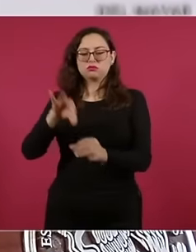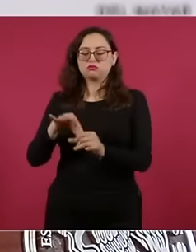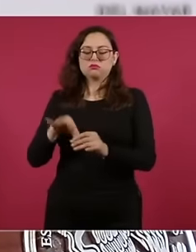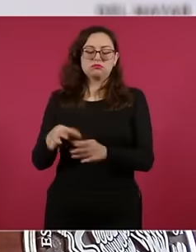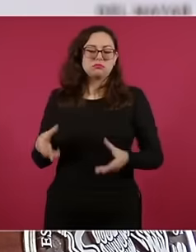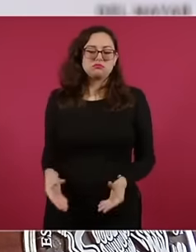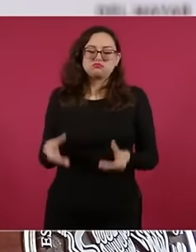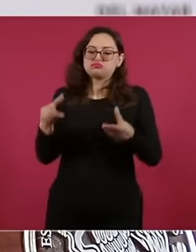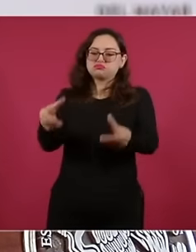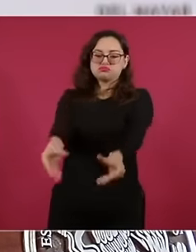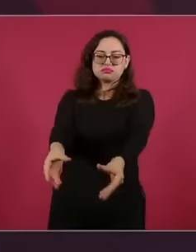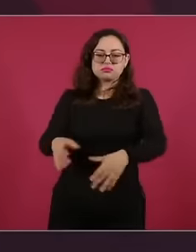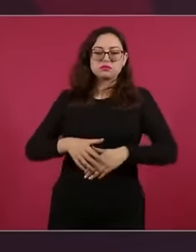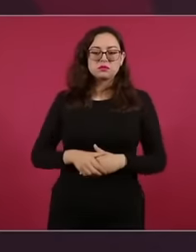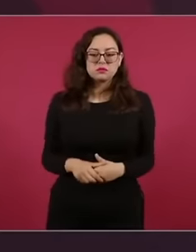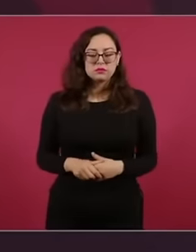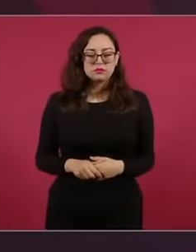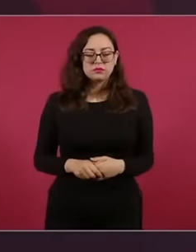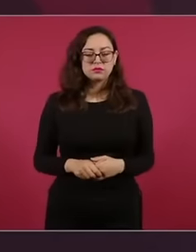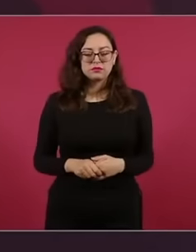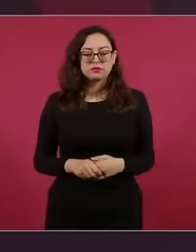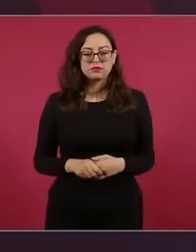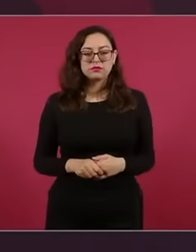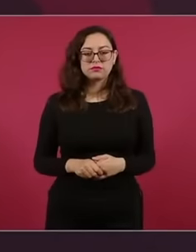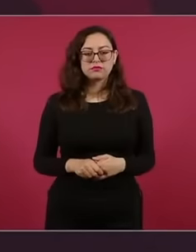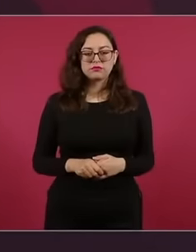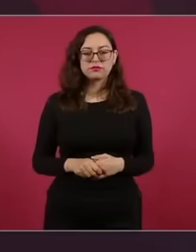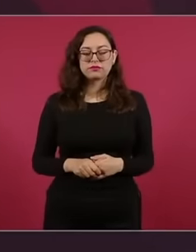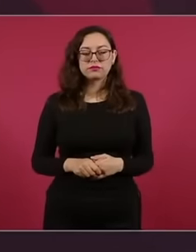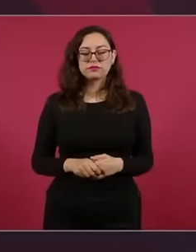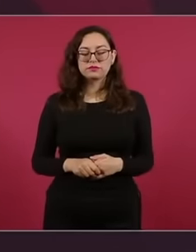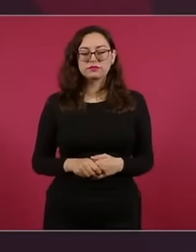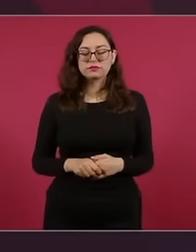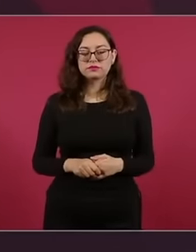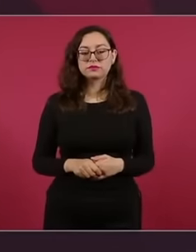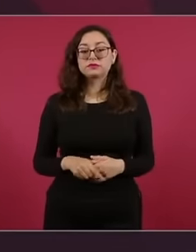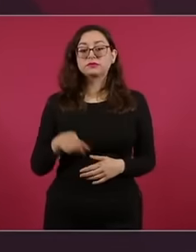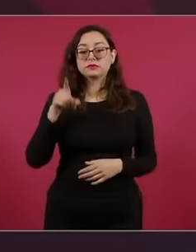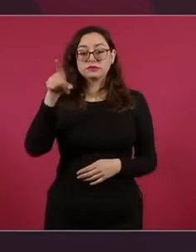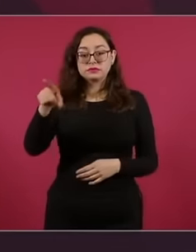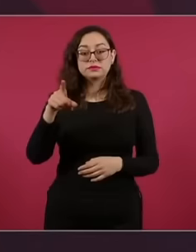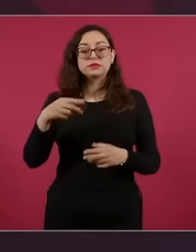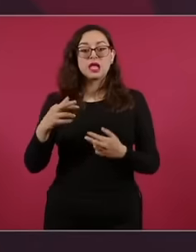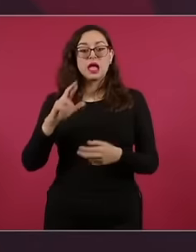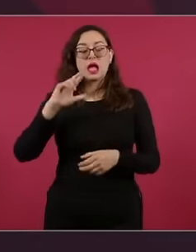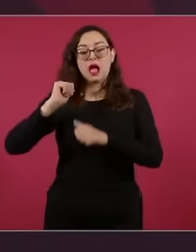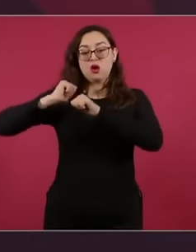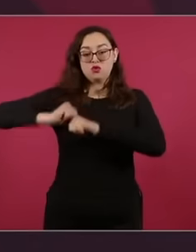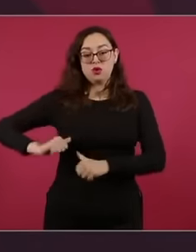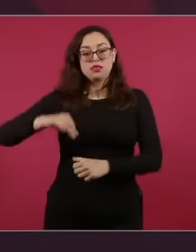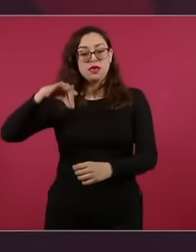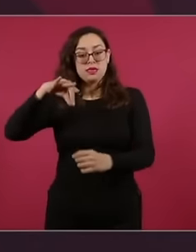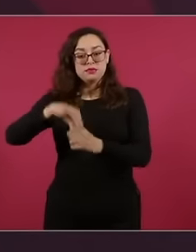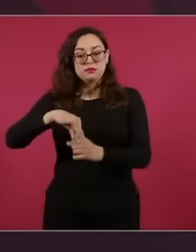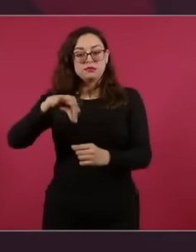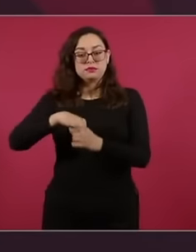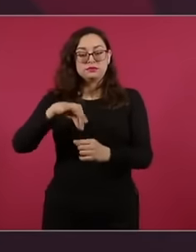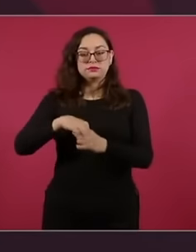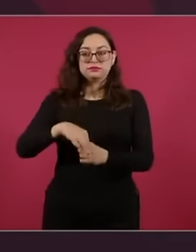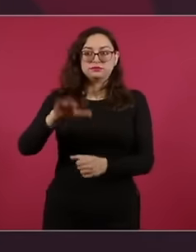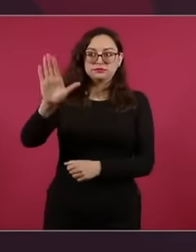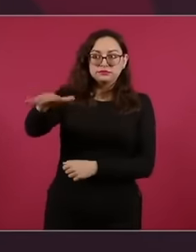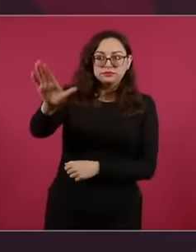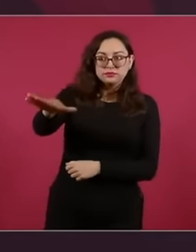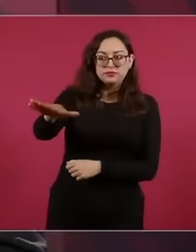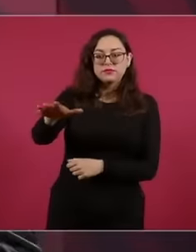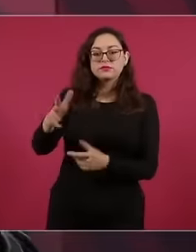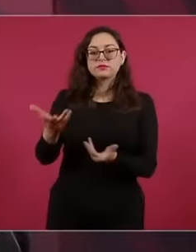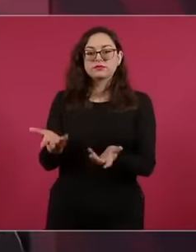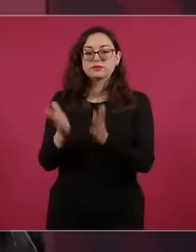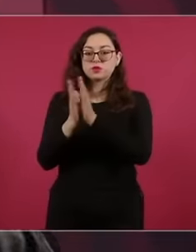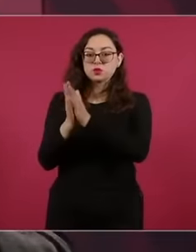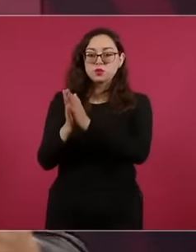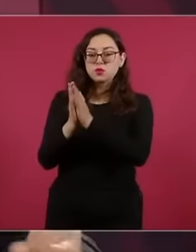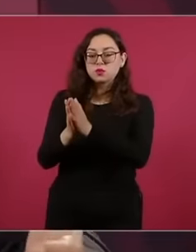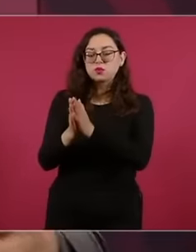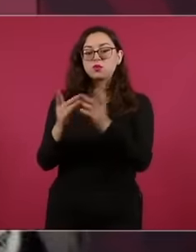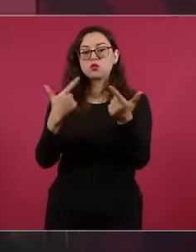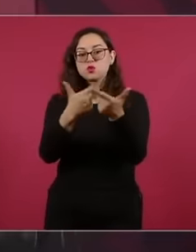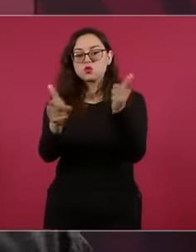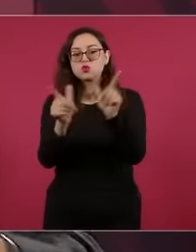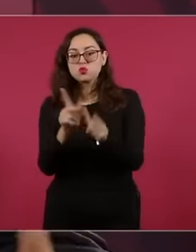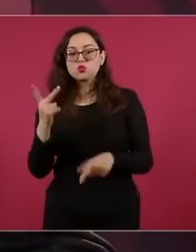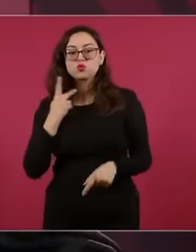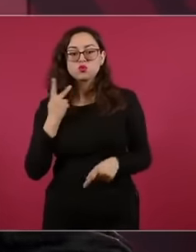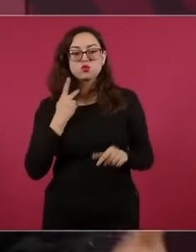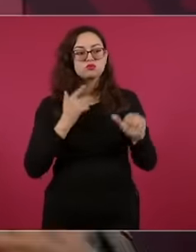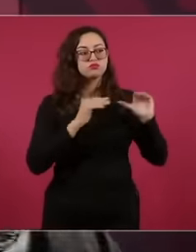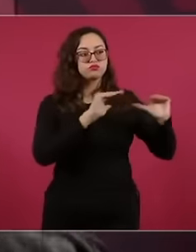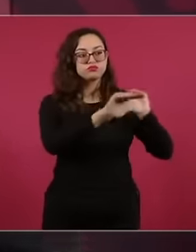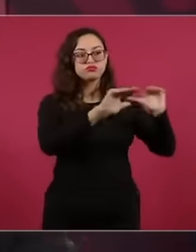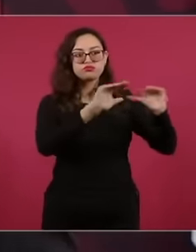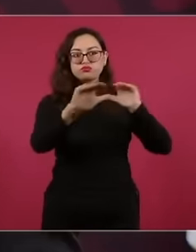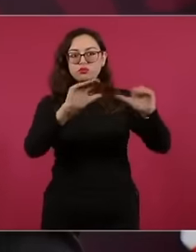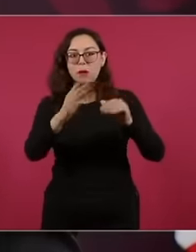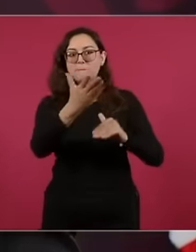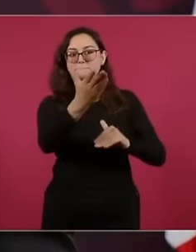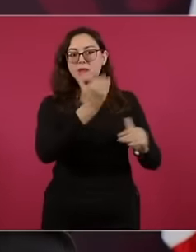He is asking the corresponding electoral body to call on the parties and the candidates